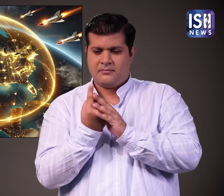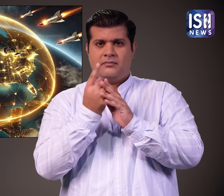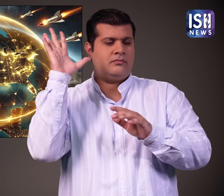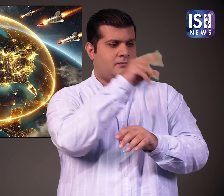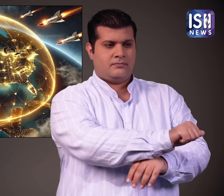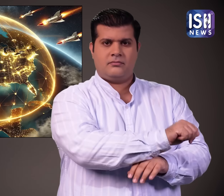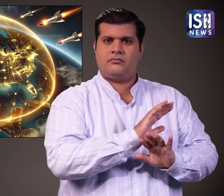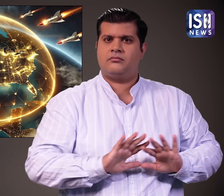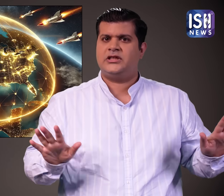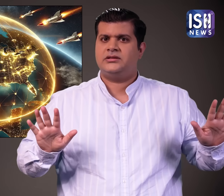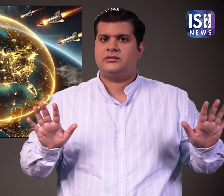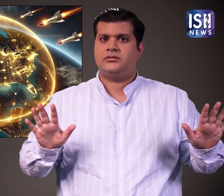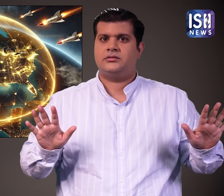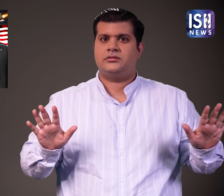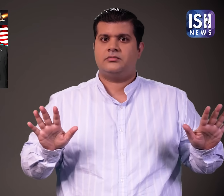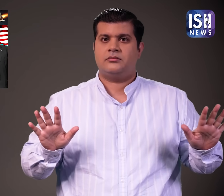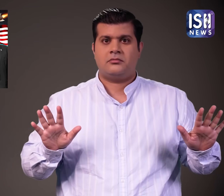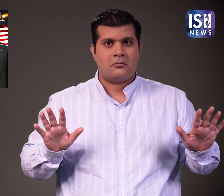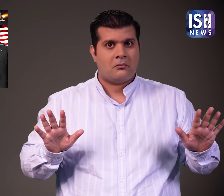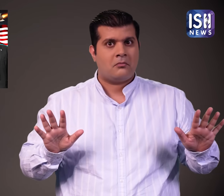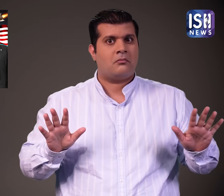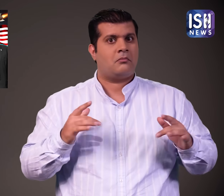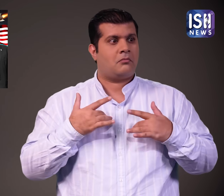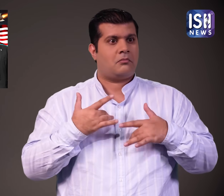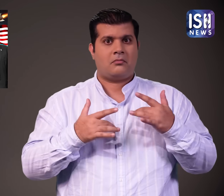As the enemy missile begins to launch, it will destroy it! So exciting.